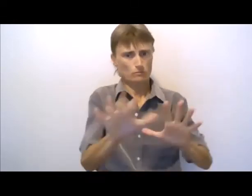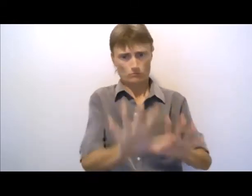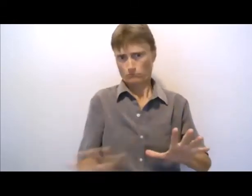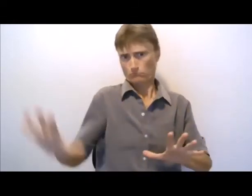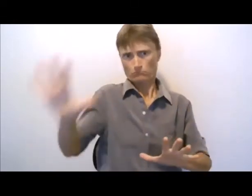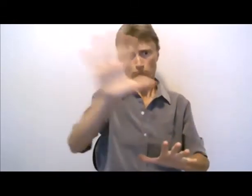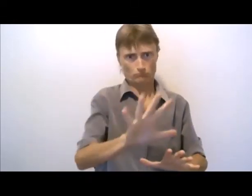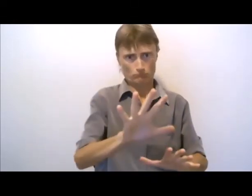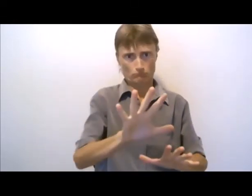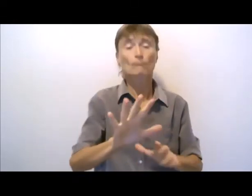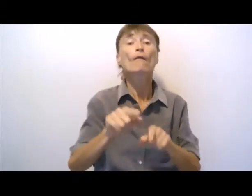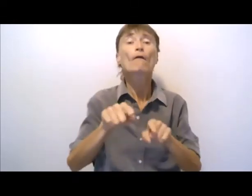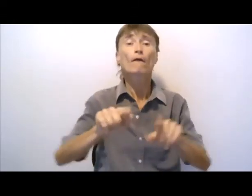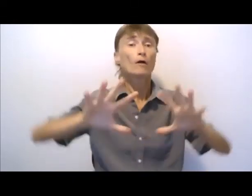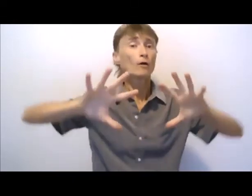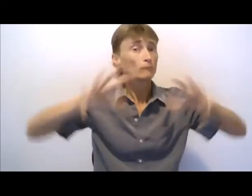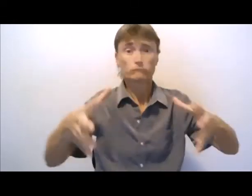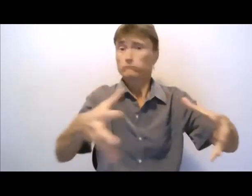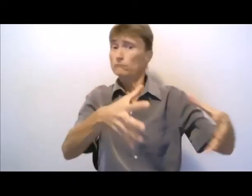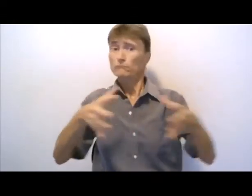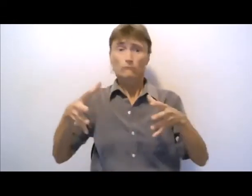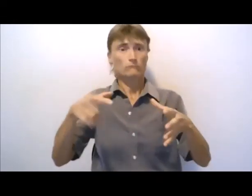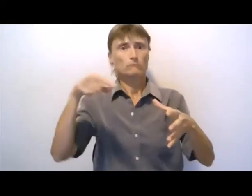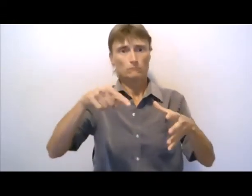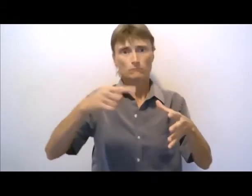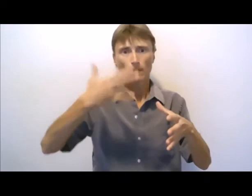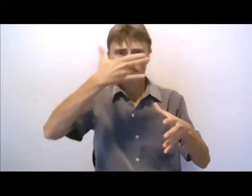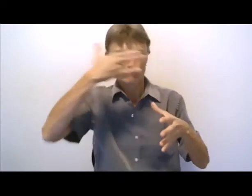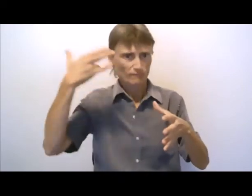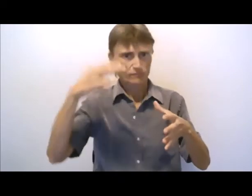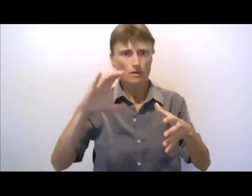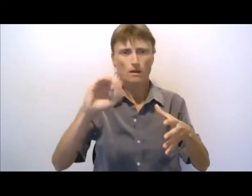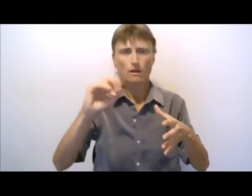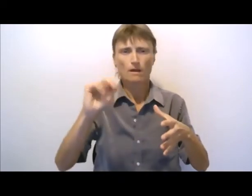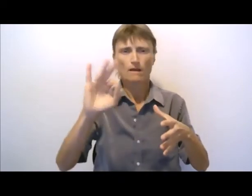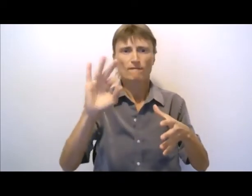in Southern Alberta. This is the territory of the Blackfoot Confederacy; the Siksika,